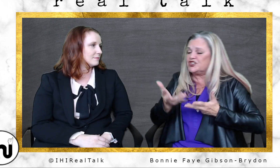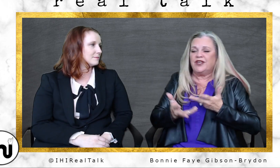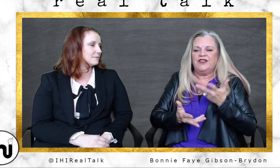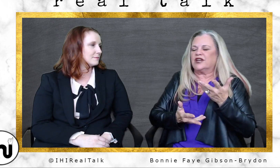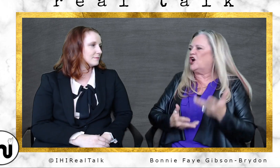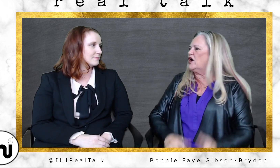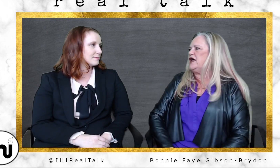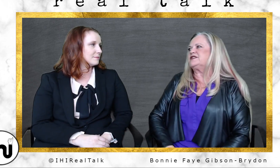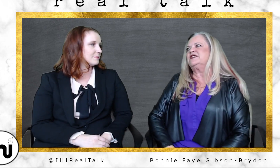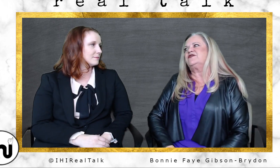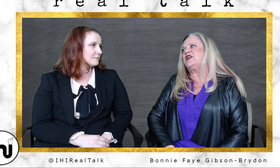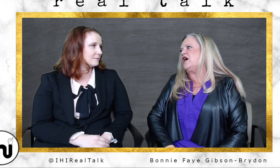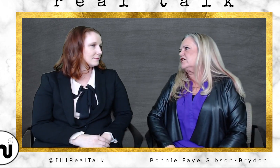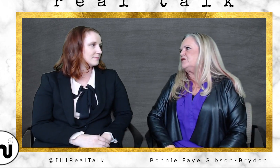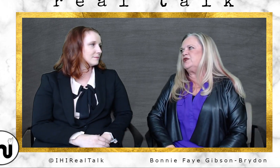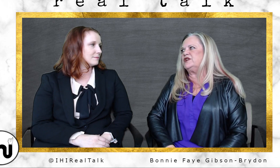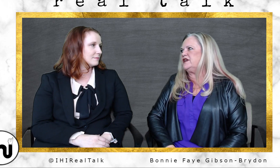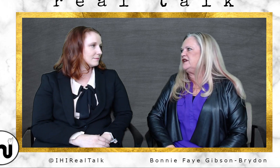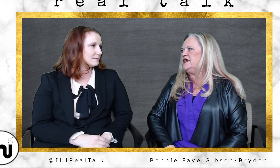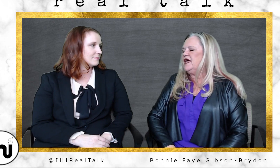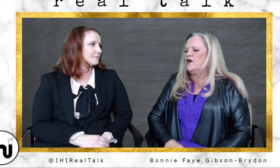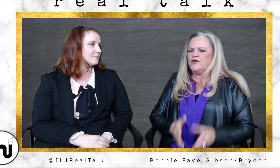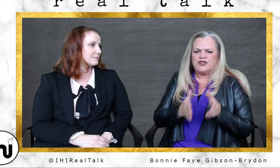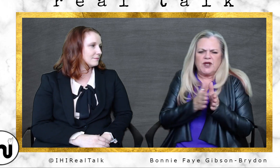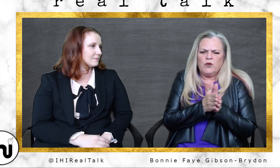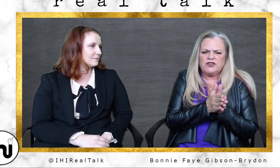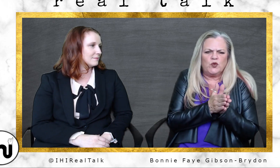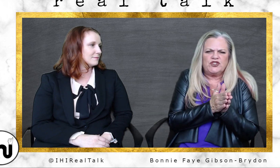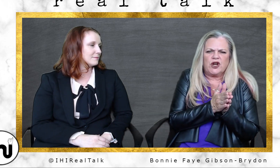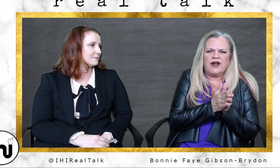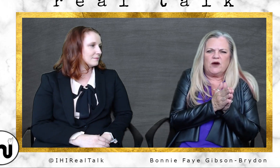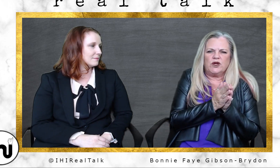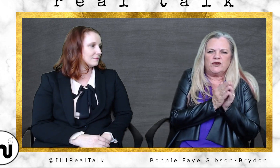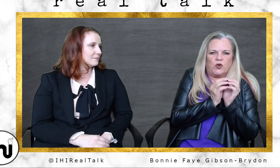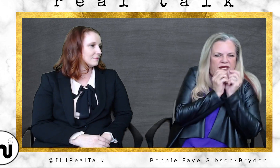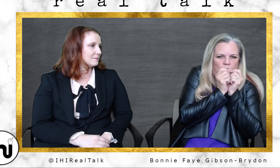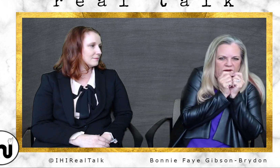that Carla has given our community. For some reason, we start out with, "We don't